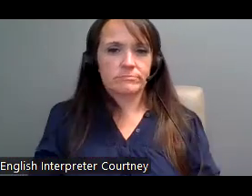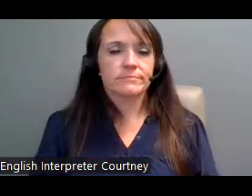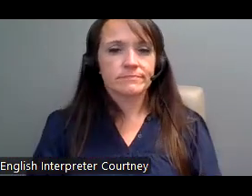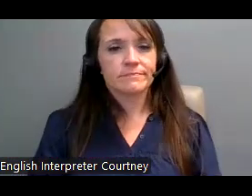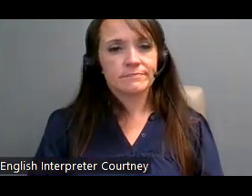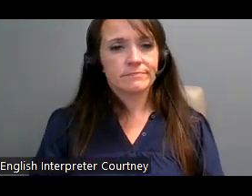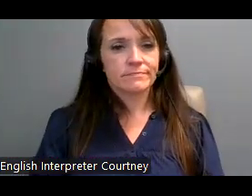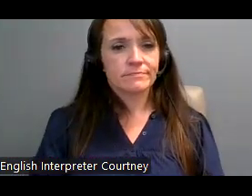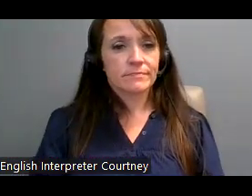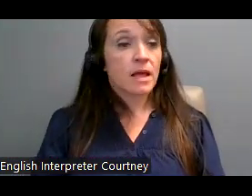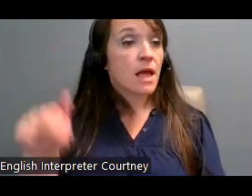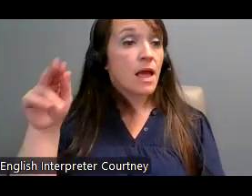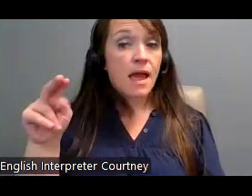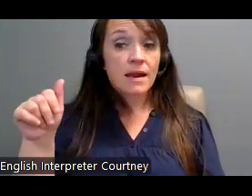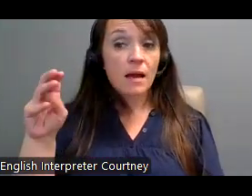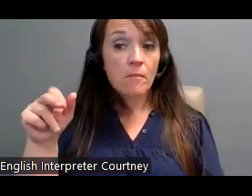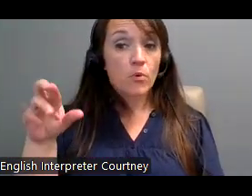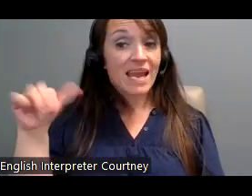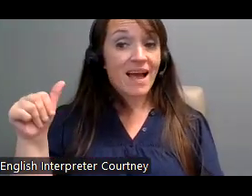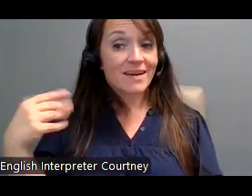Maria, I think the floor is yours. ANNA MARIA CONNER: